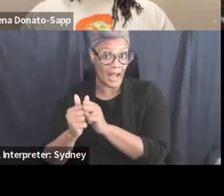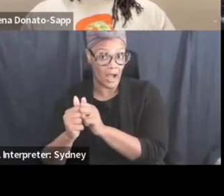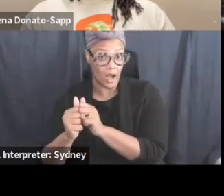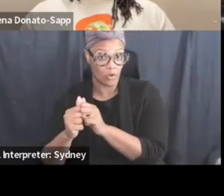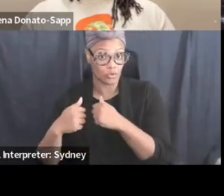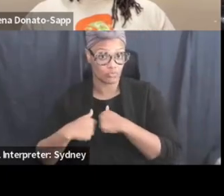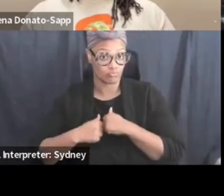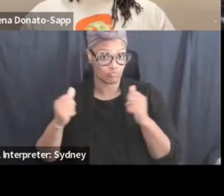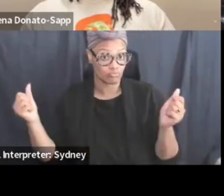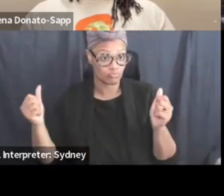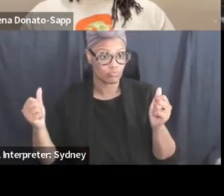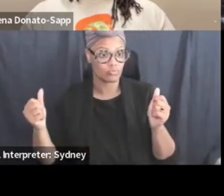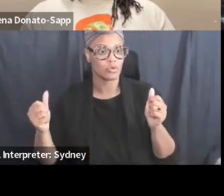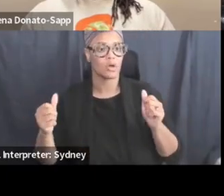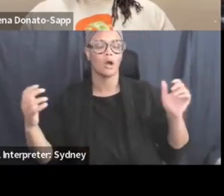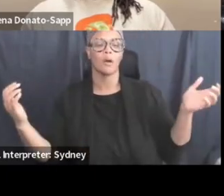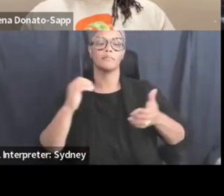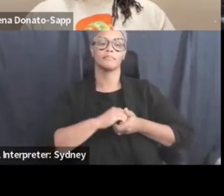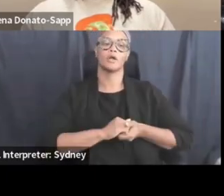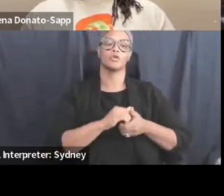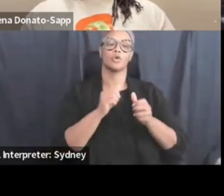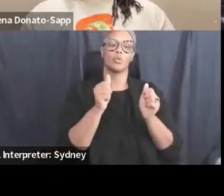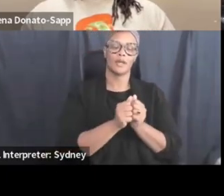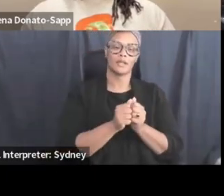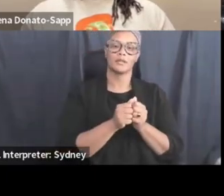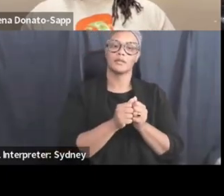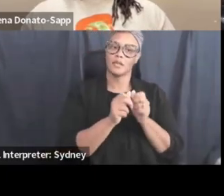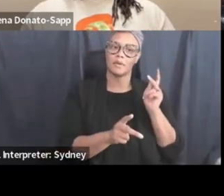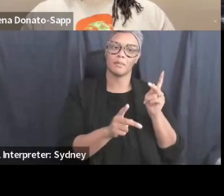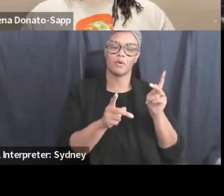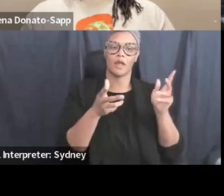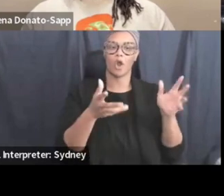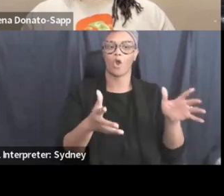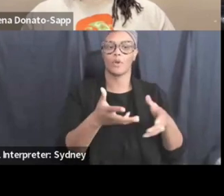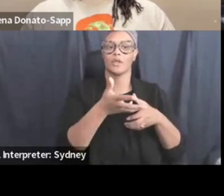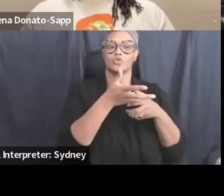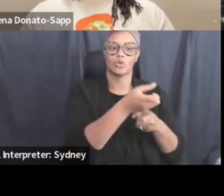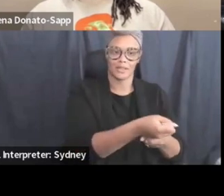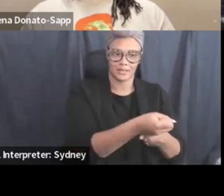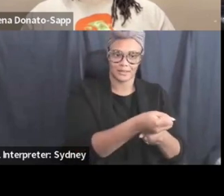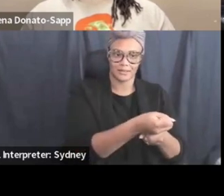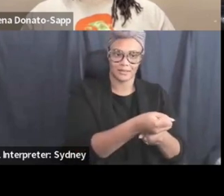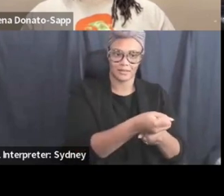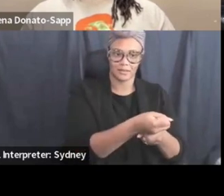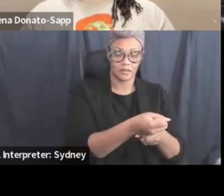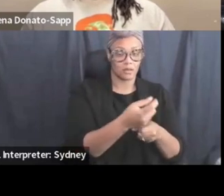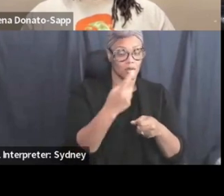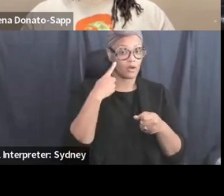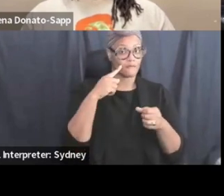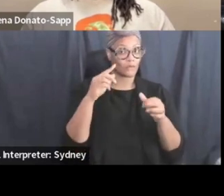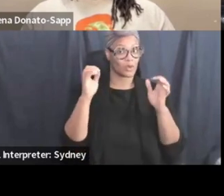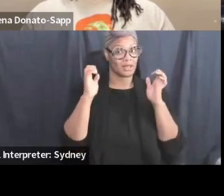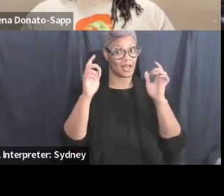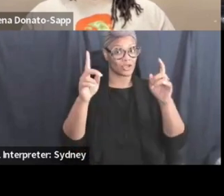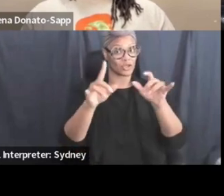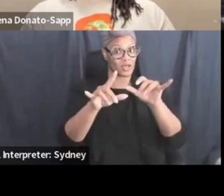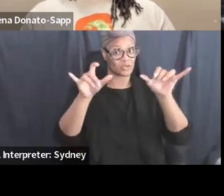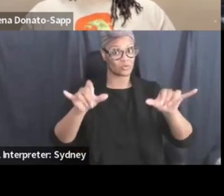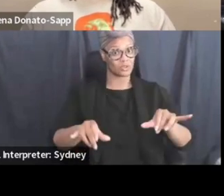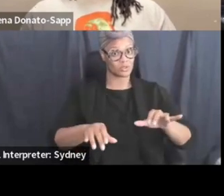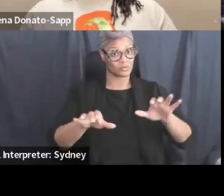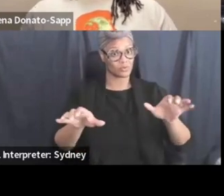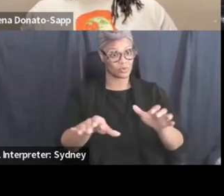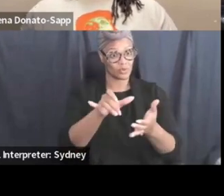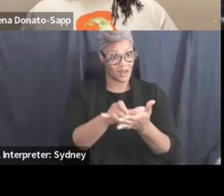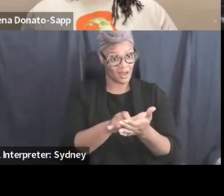uh cultural brokers. But for educational systems that's going to take a lot of courage. So